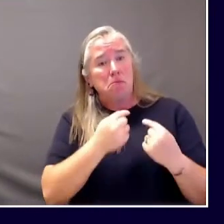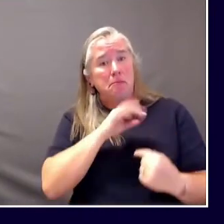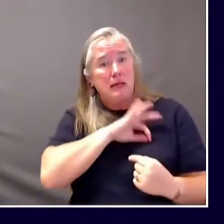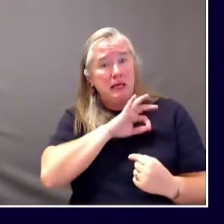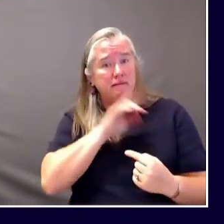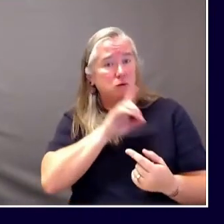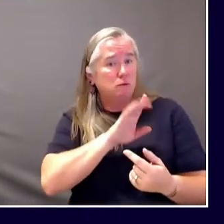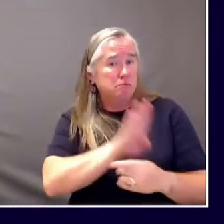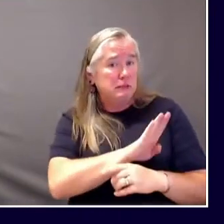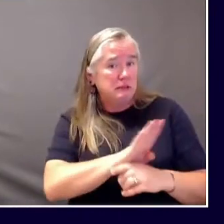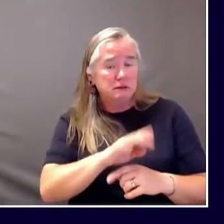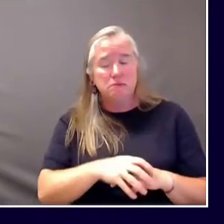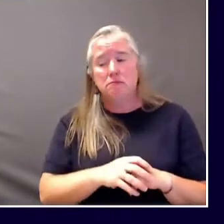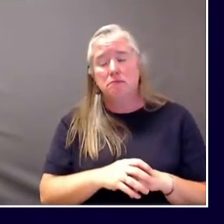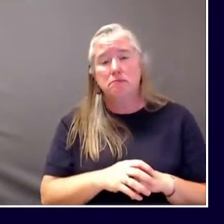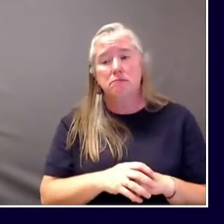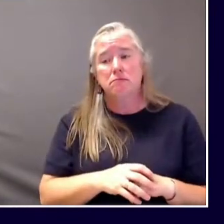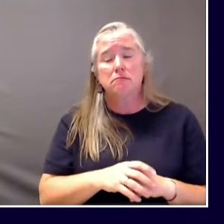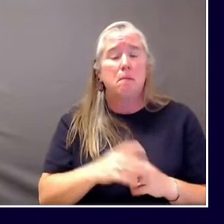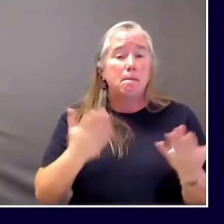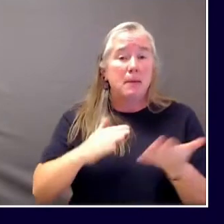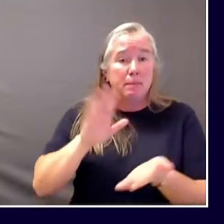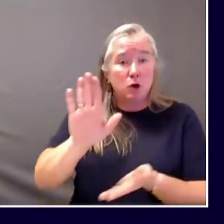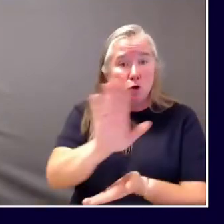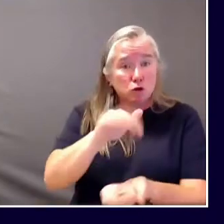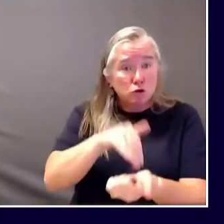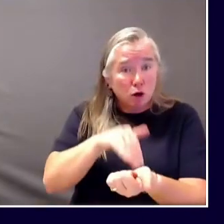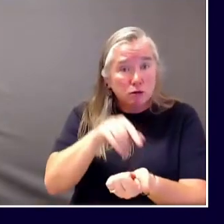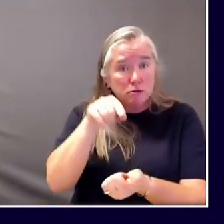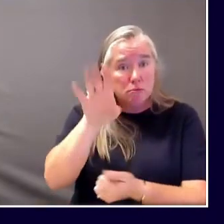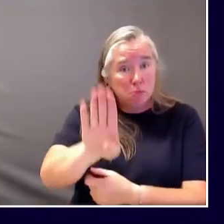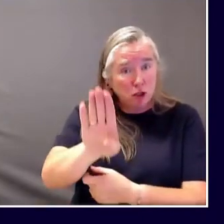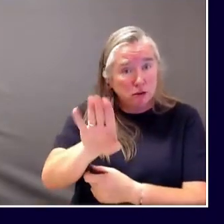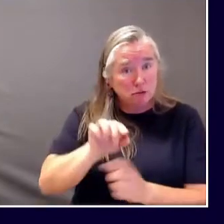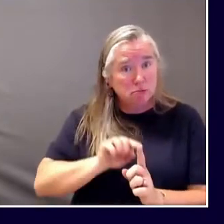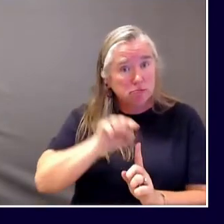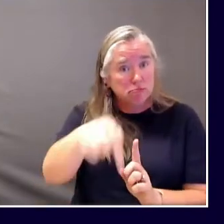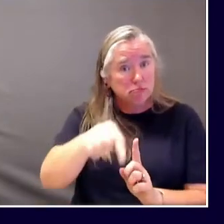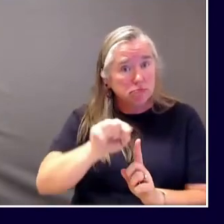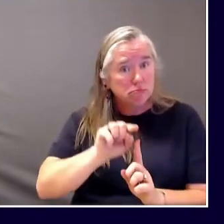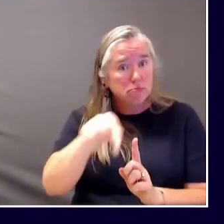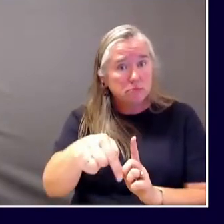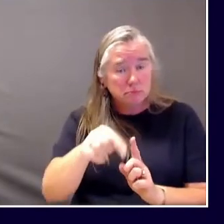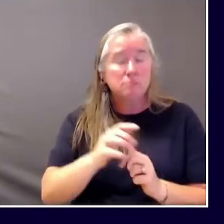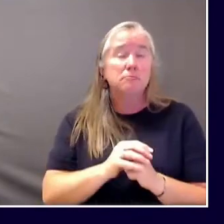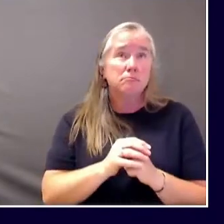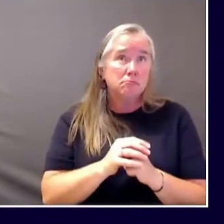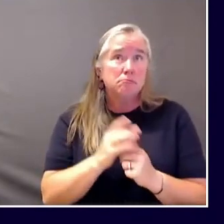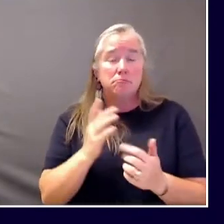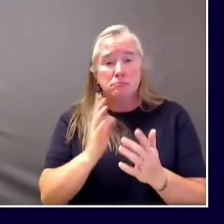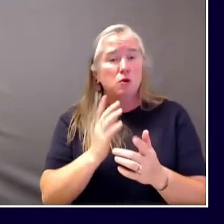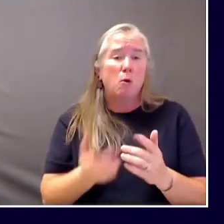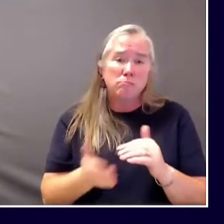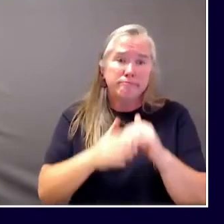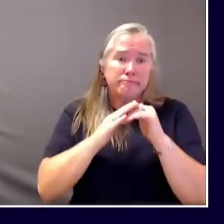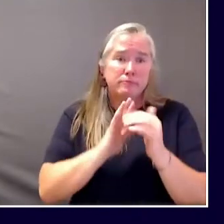go to healthcare facilities in Boston area